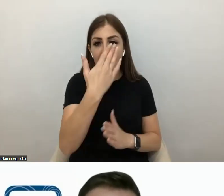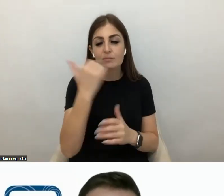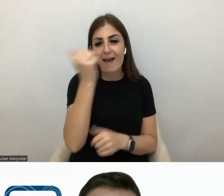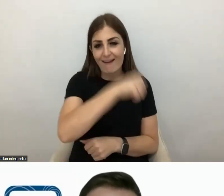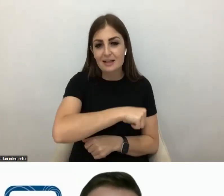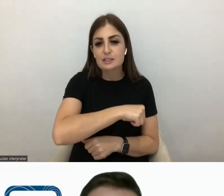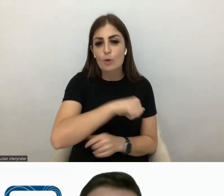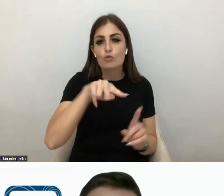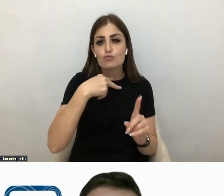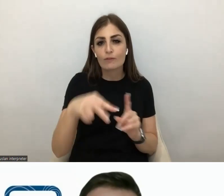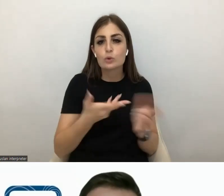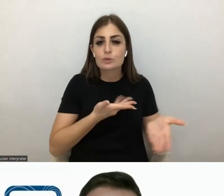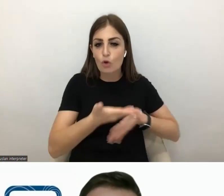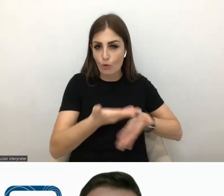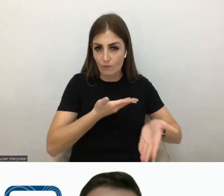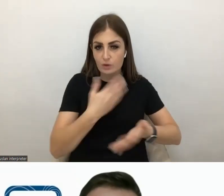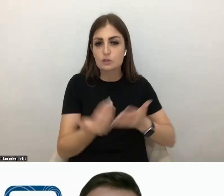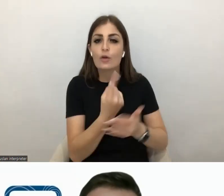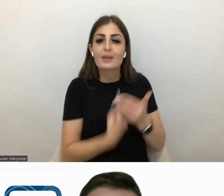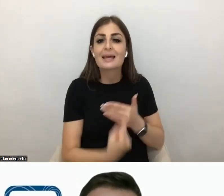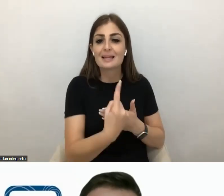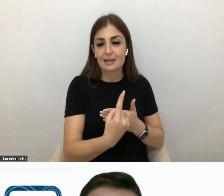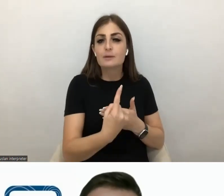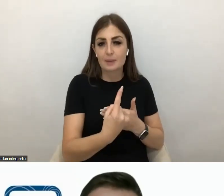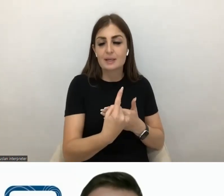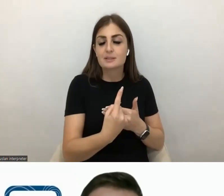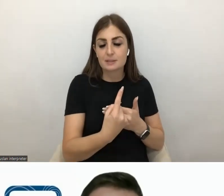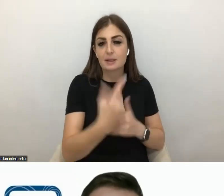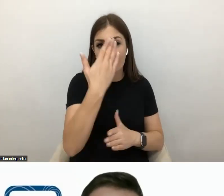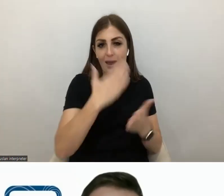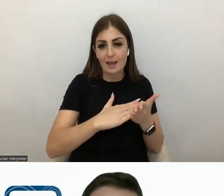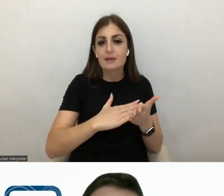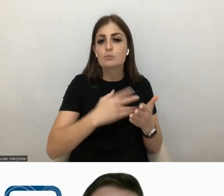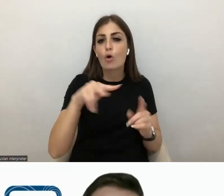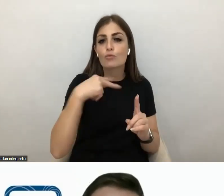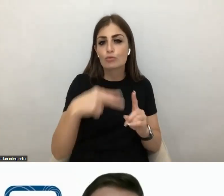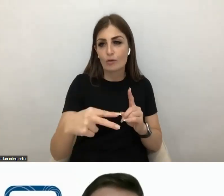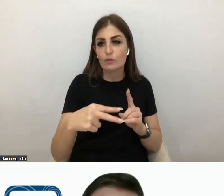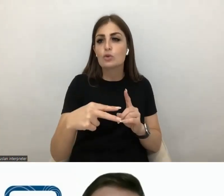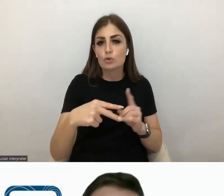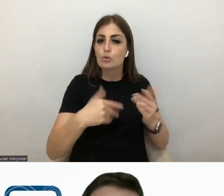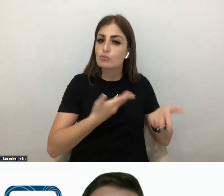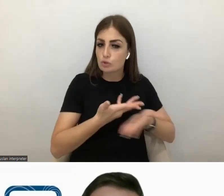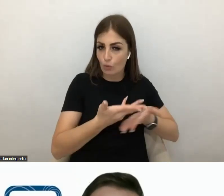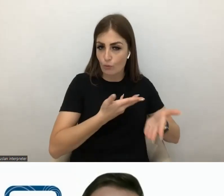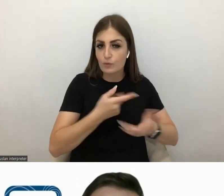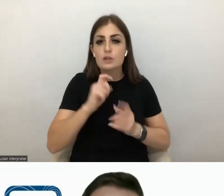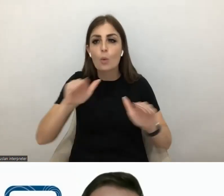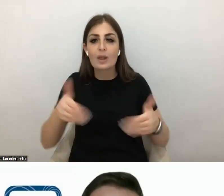Advice Service on the Independent Expert Review process. I'll introduce our panel to you shortly.